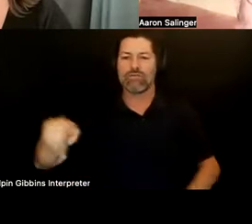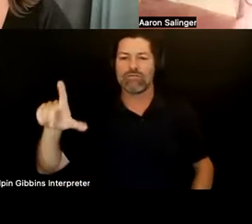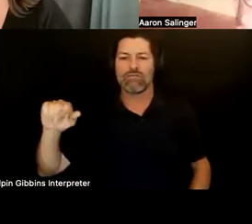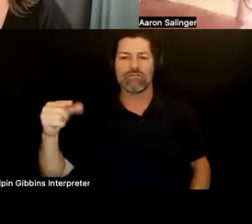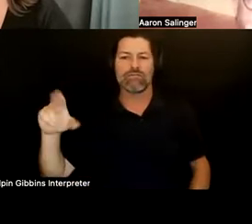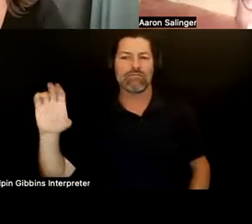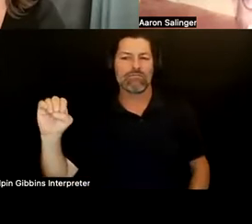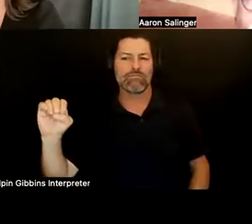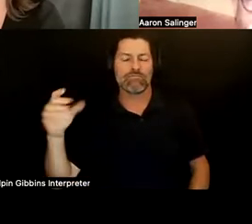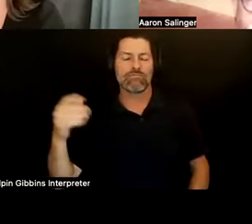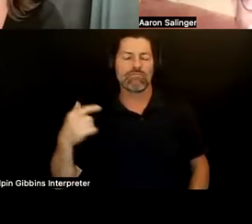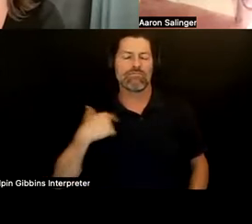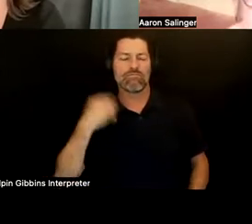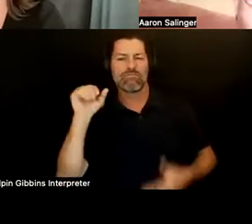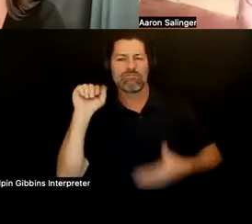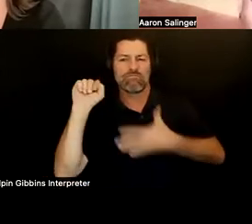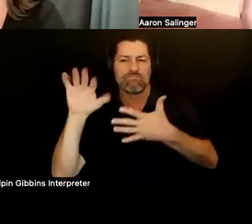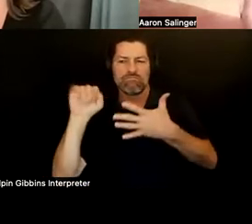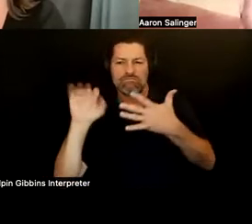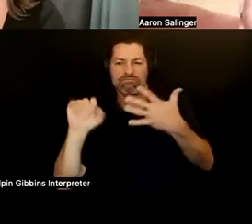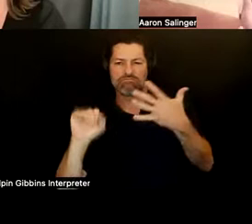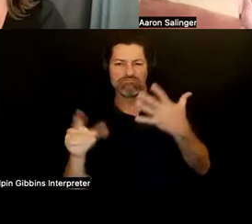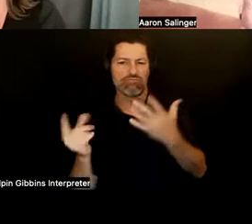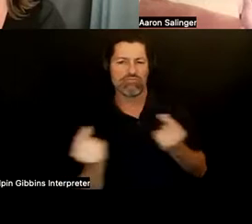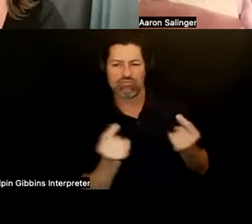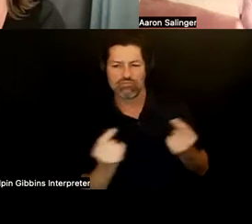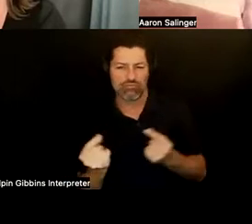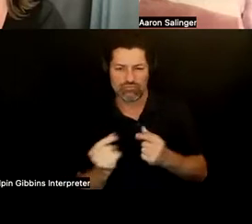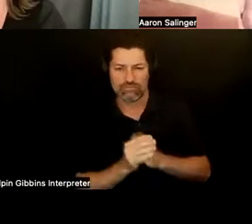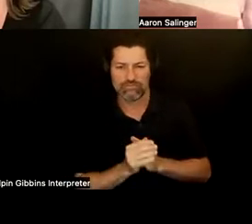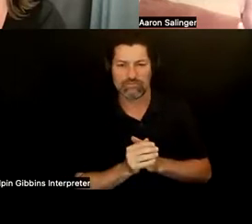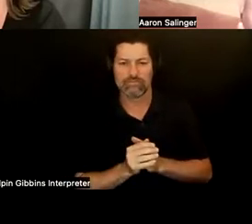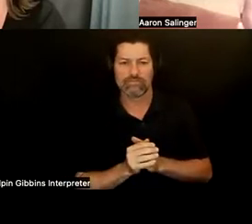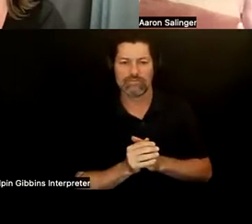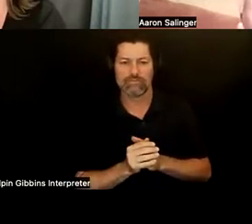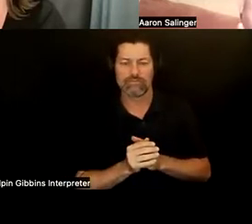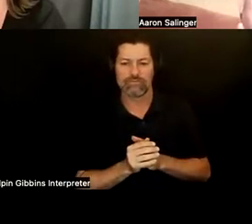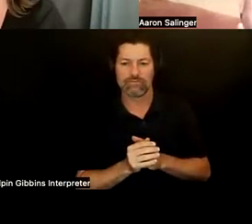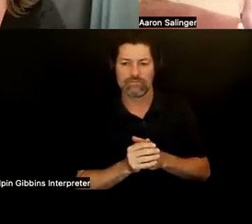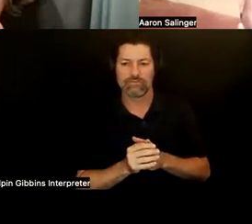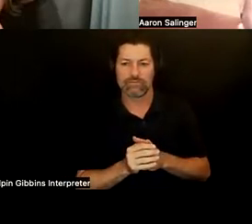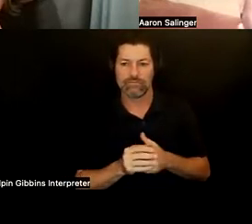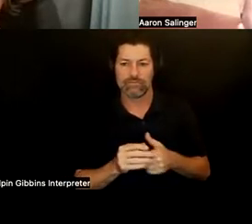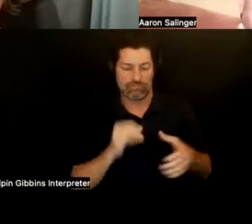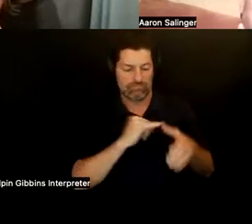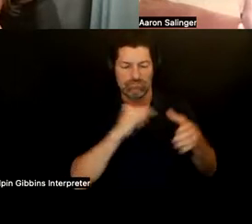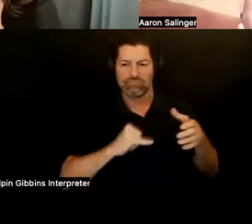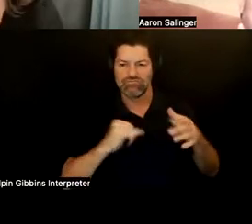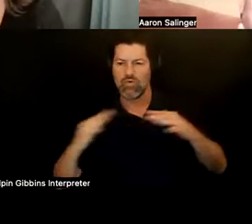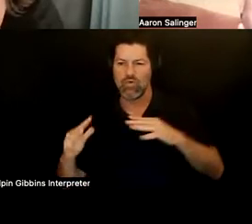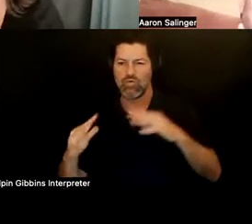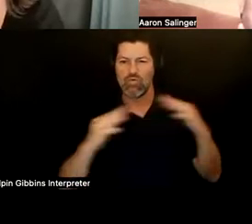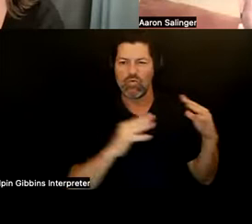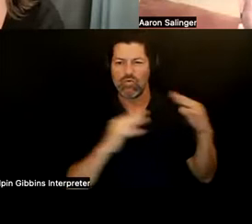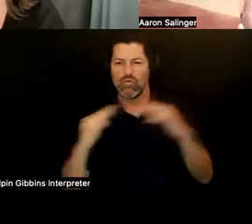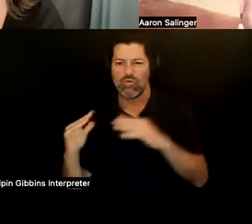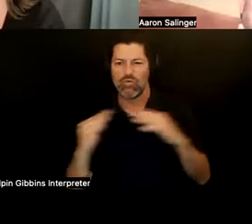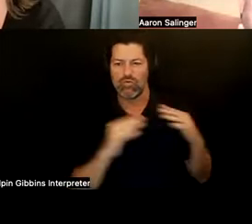19:45:55 you know what what, what we do we detract for the making of war, the teaching